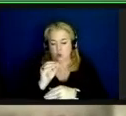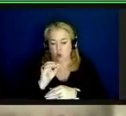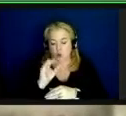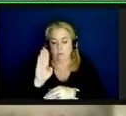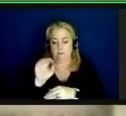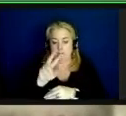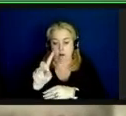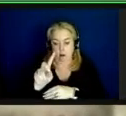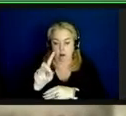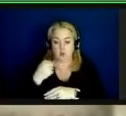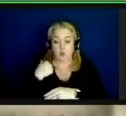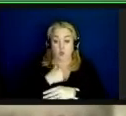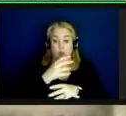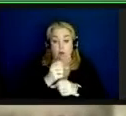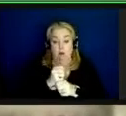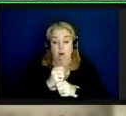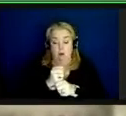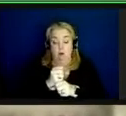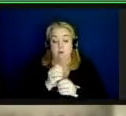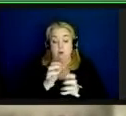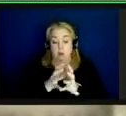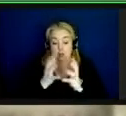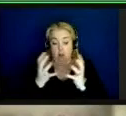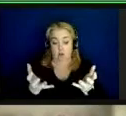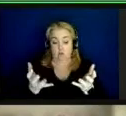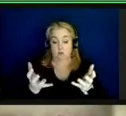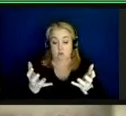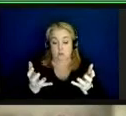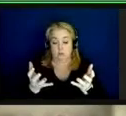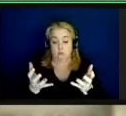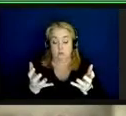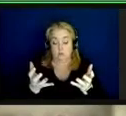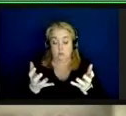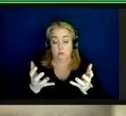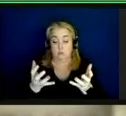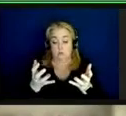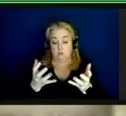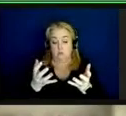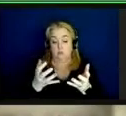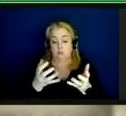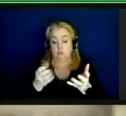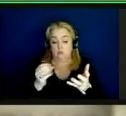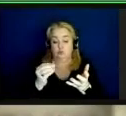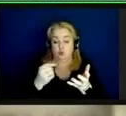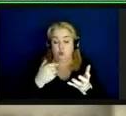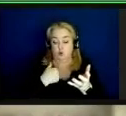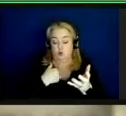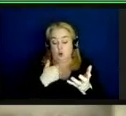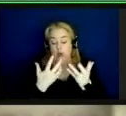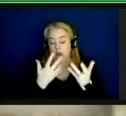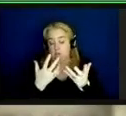TASK IS COMPARED TO WHATEVER